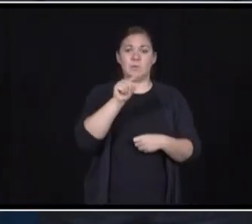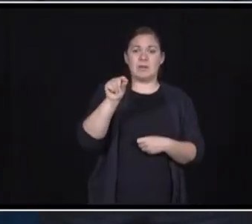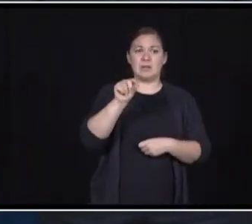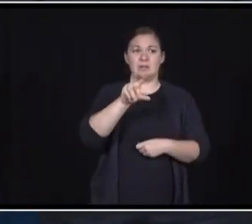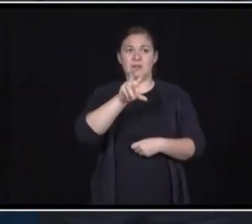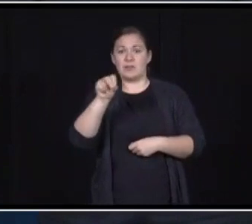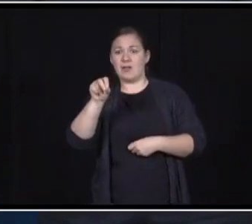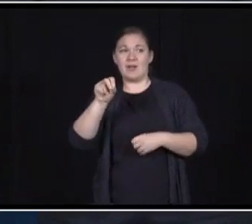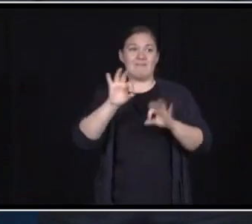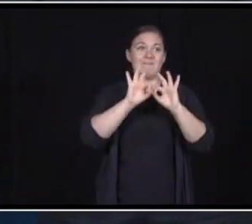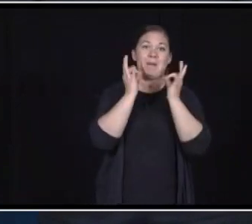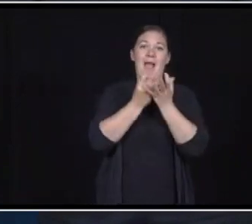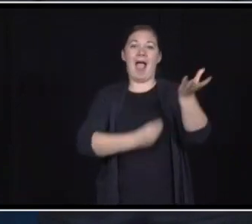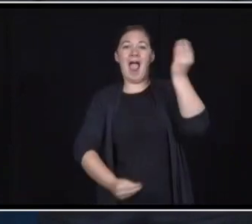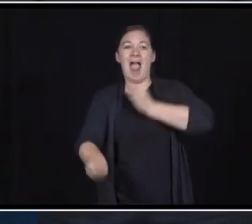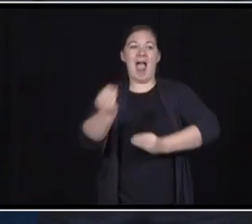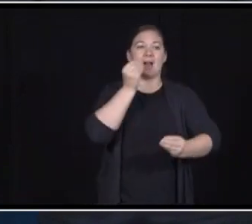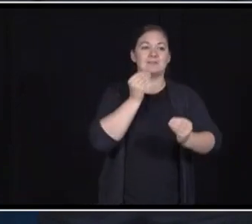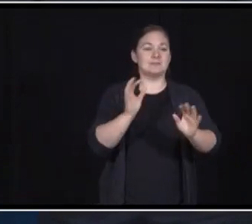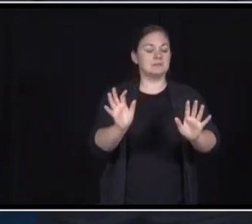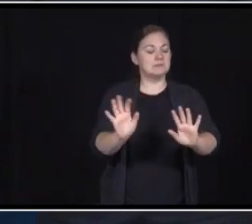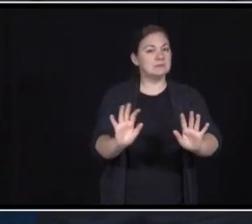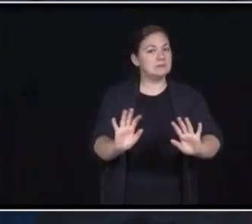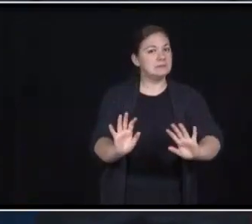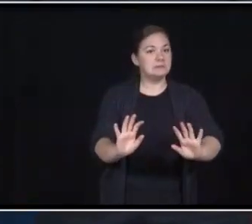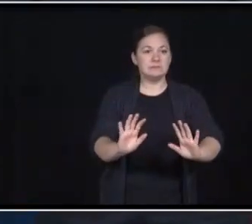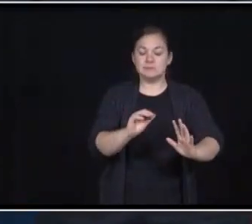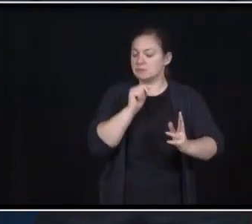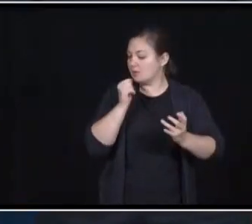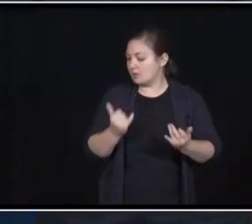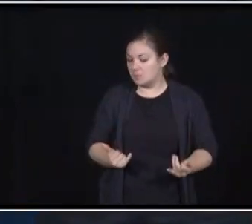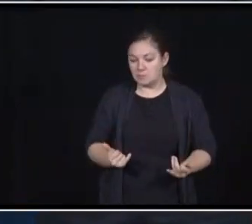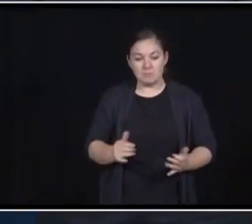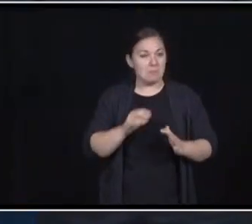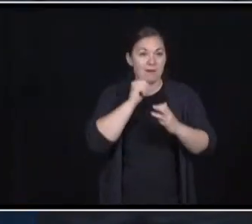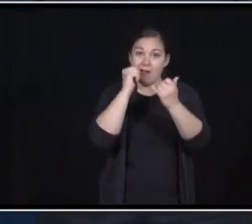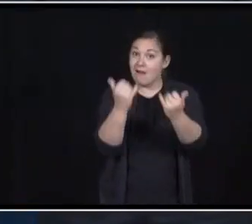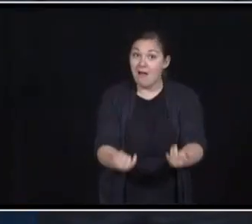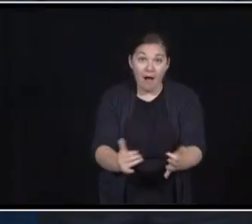vulnerable family members, people over the age of 70 are people who may have pre-existing